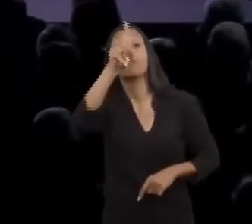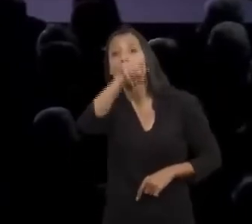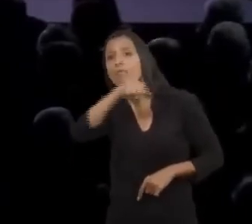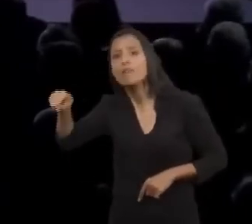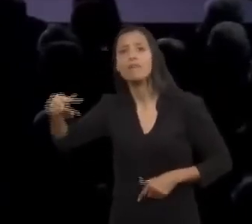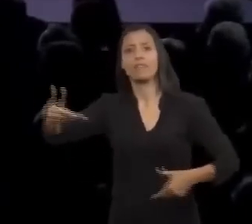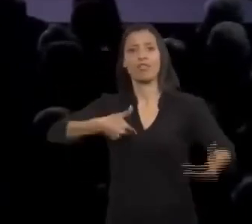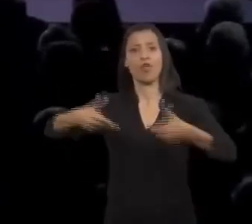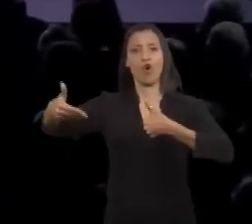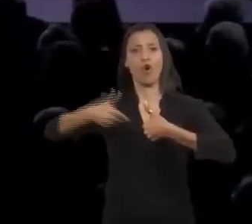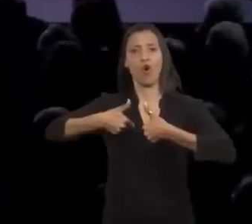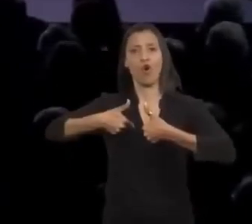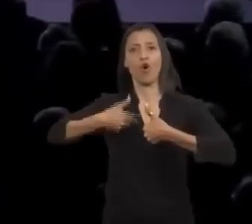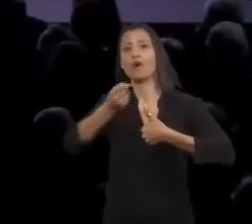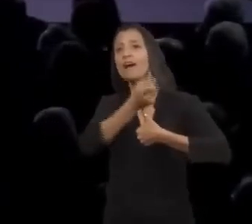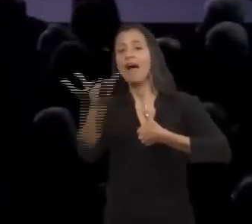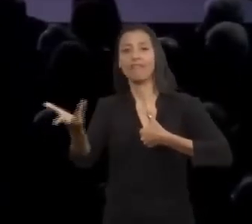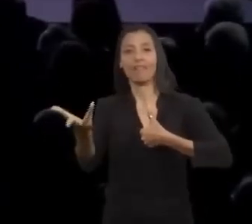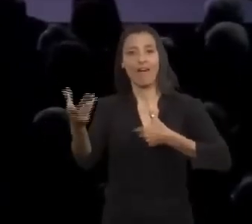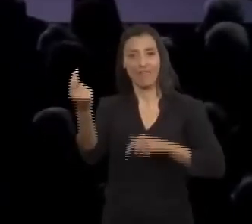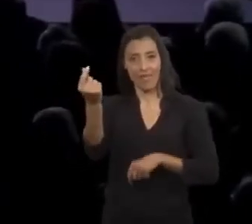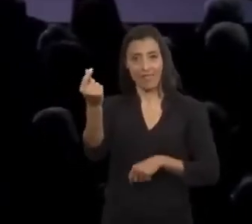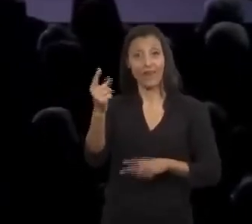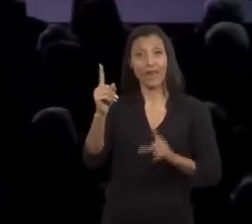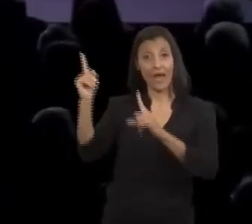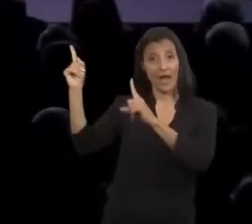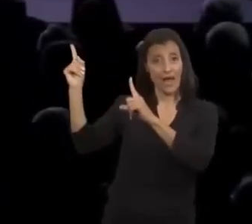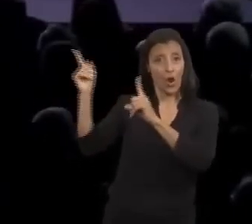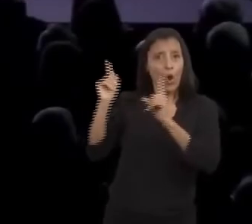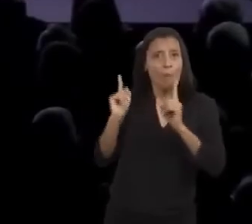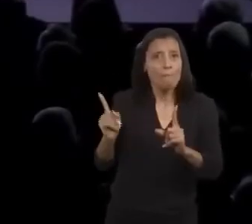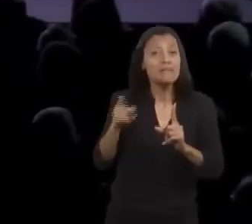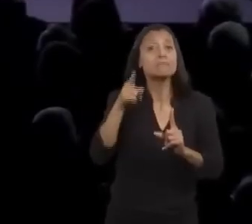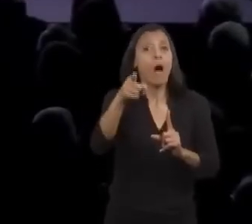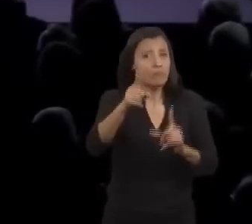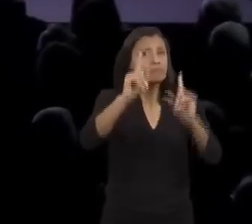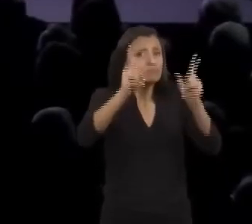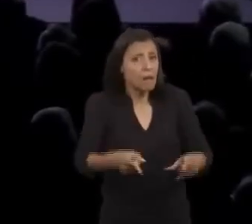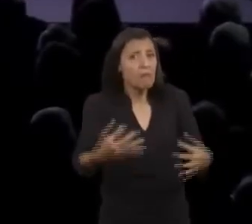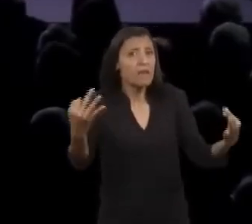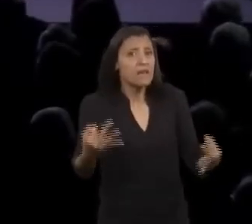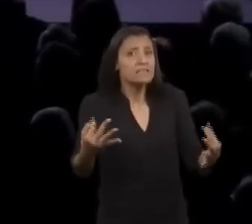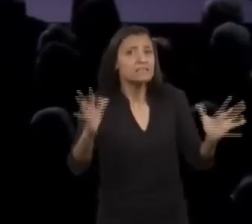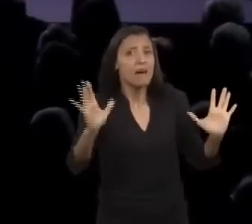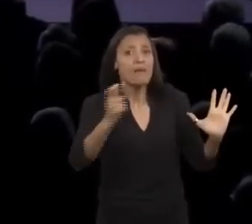divided by the demand for money. And this could also be valid